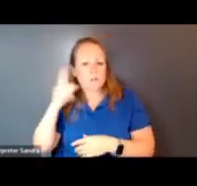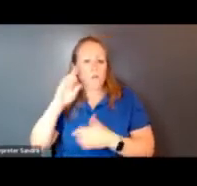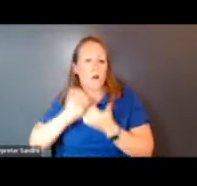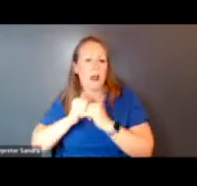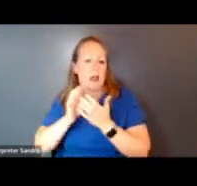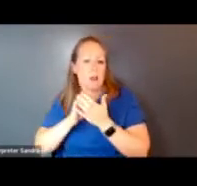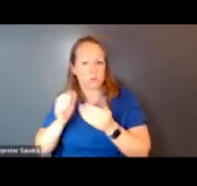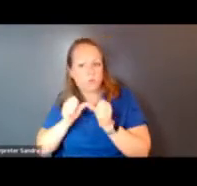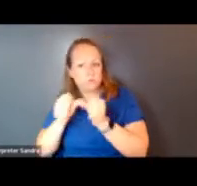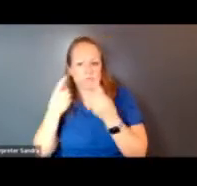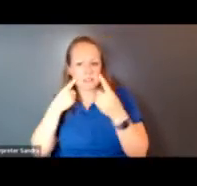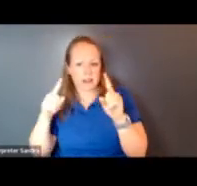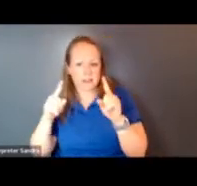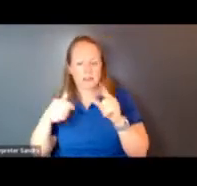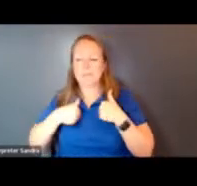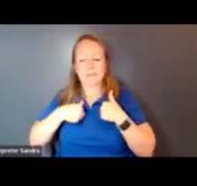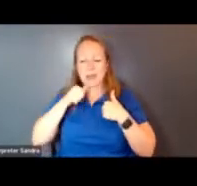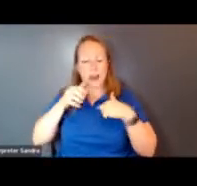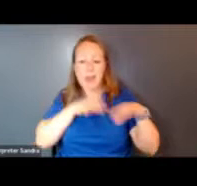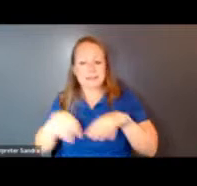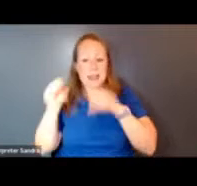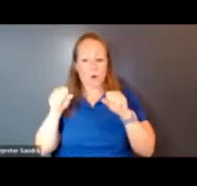just taking over and solving the problems. So next slide, please.